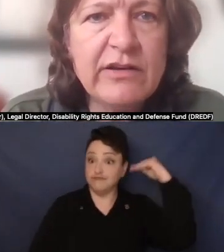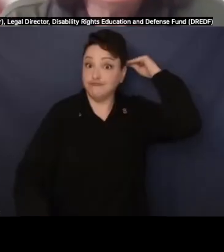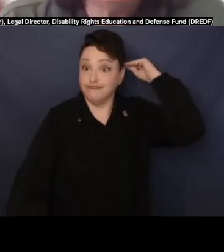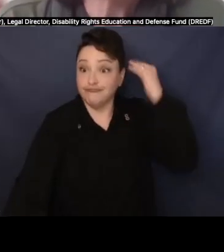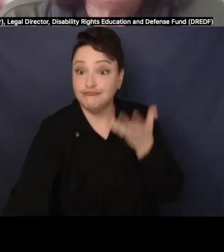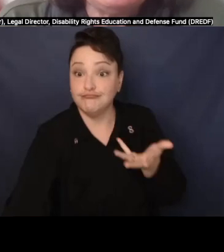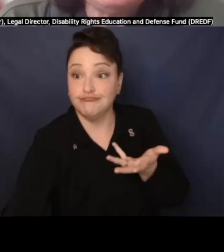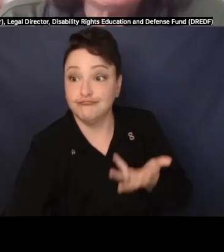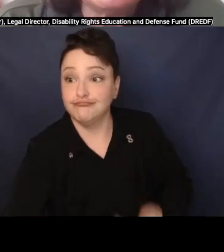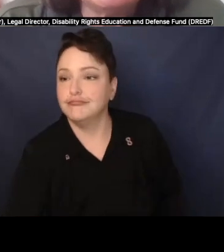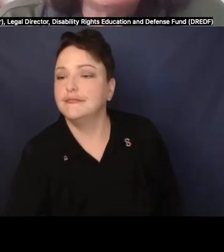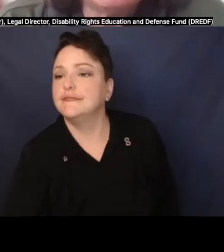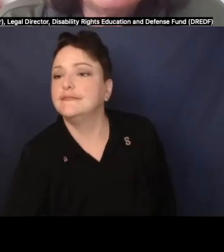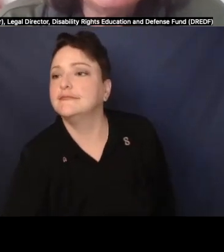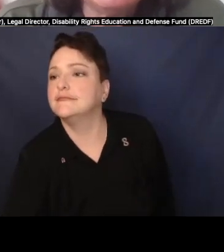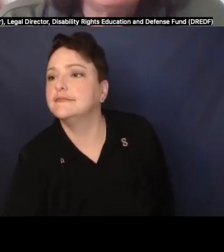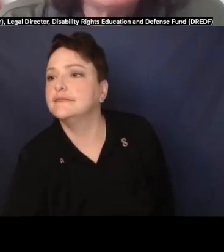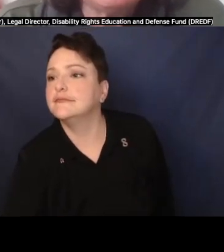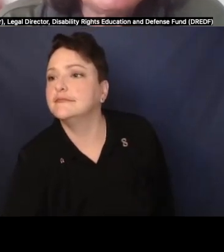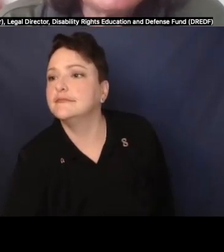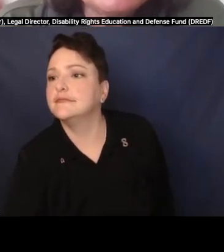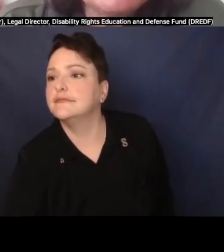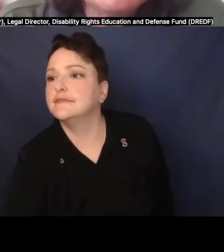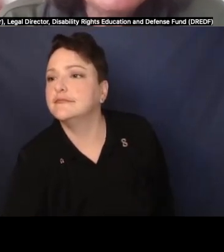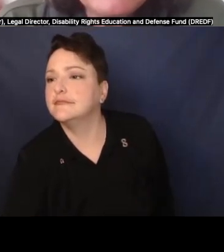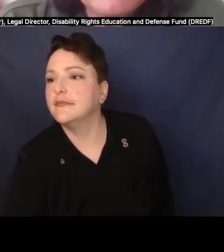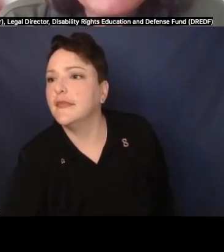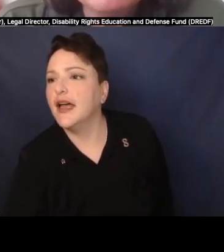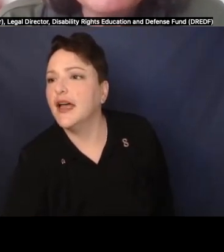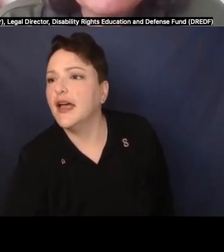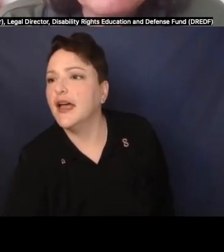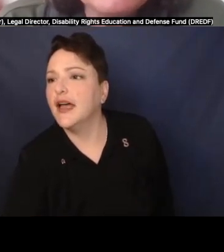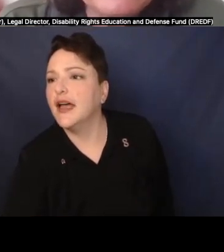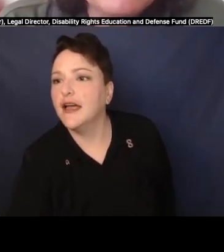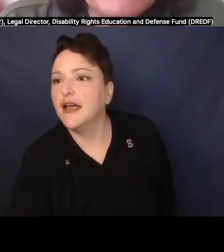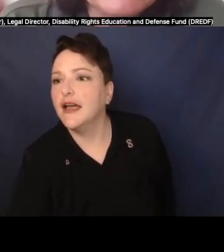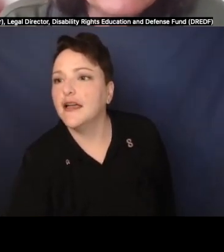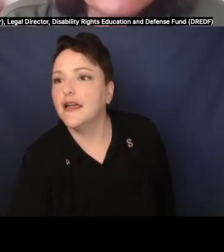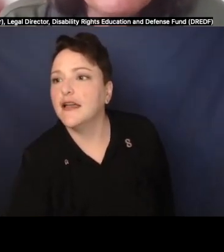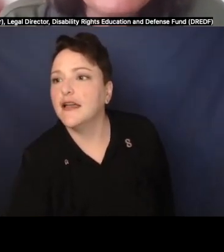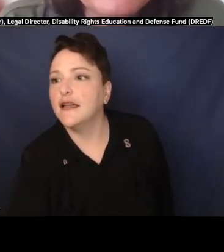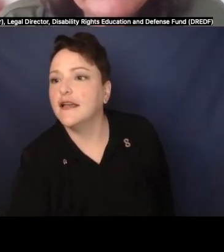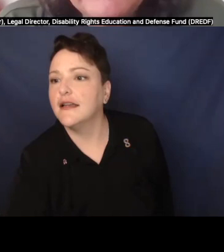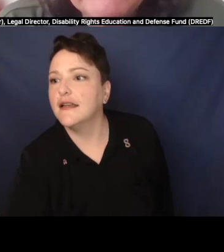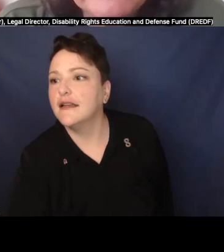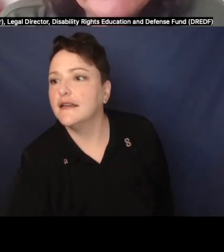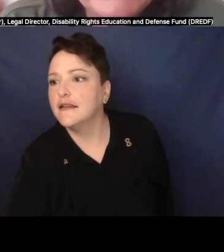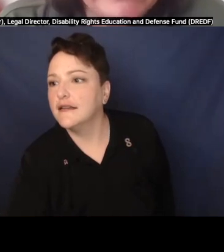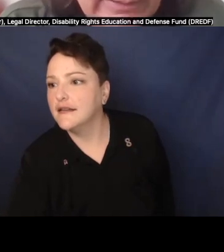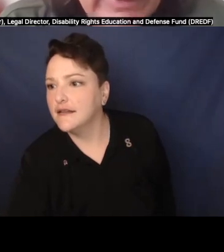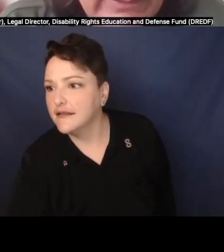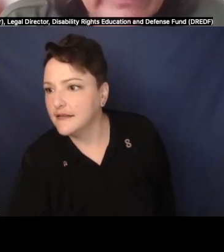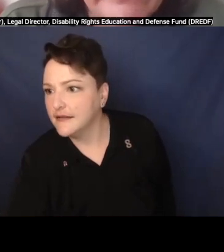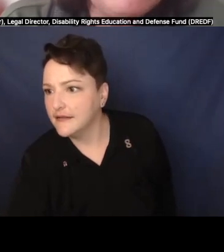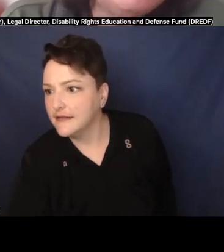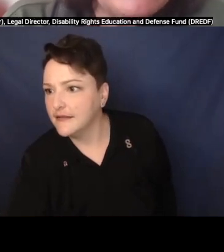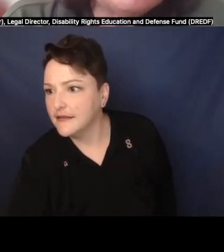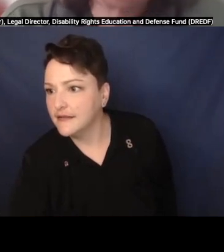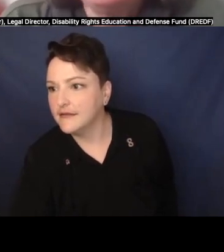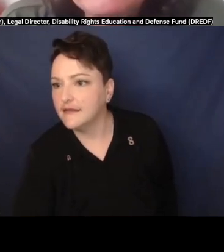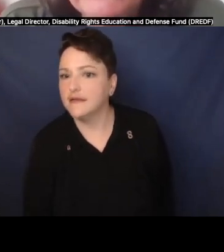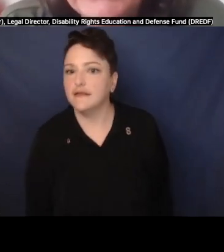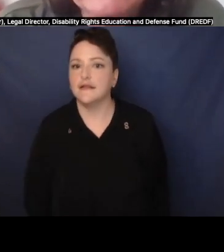broad range of conditions. So we had a long period before the ADA Amendments of 2008 when